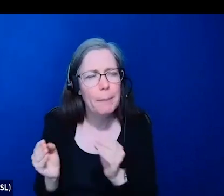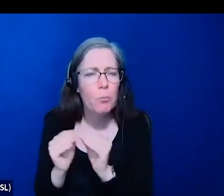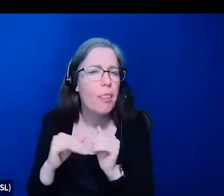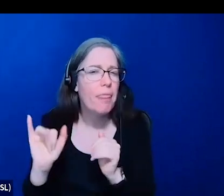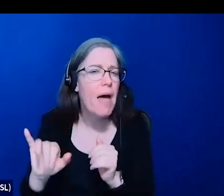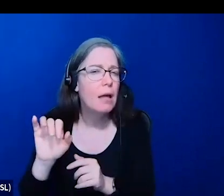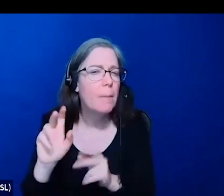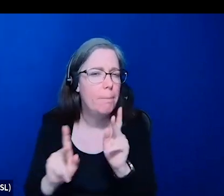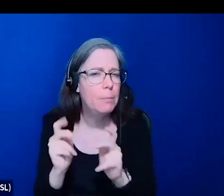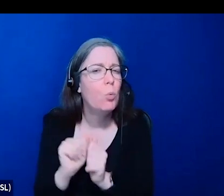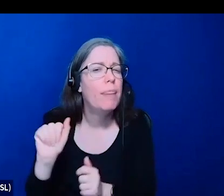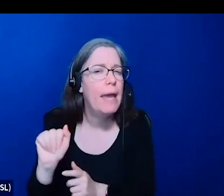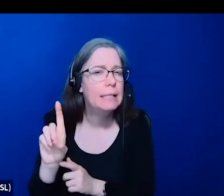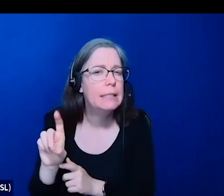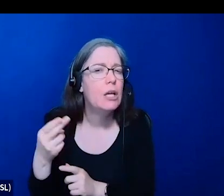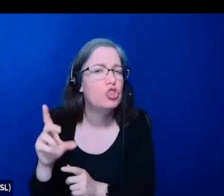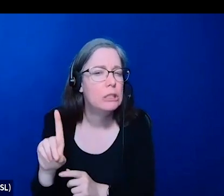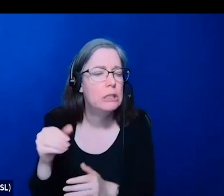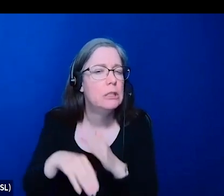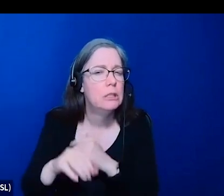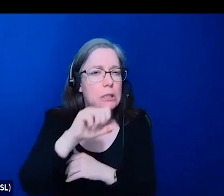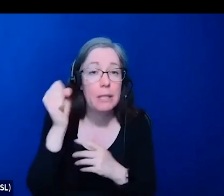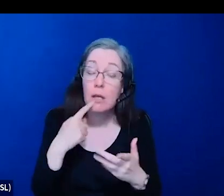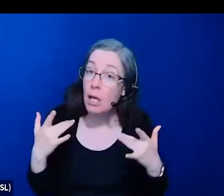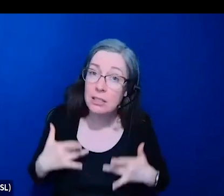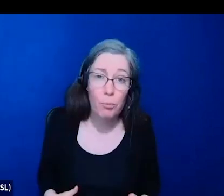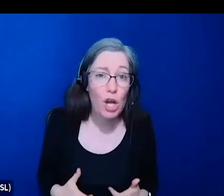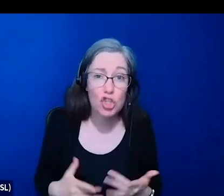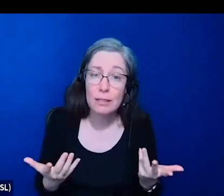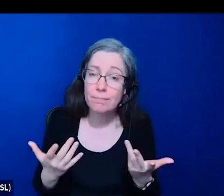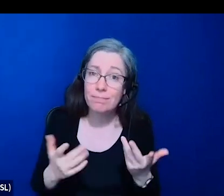and depression of various sorts, and most probably severe depression.